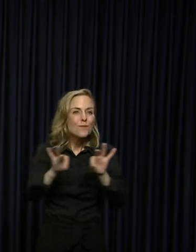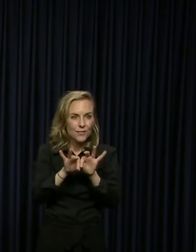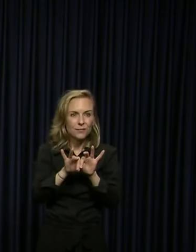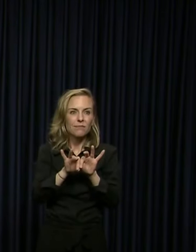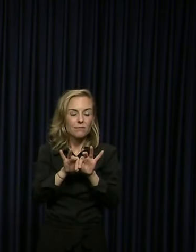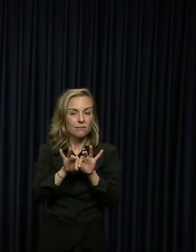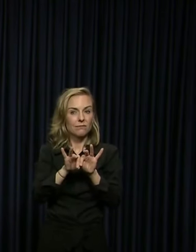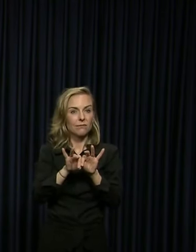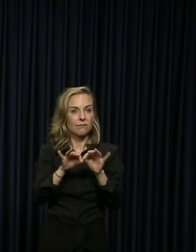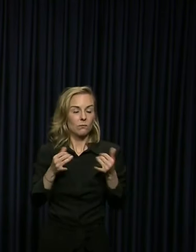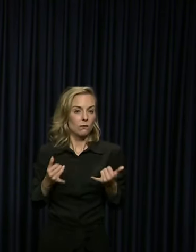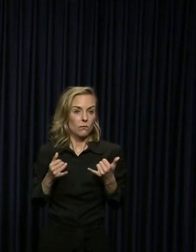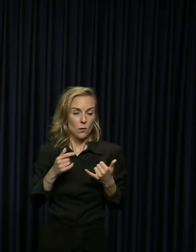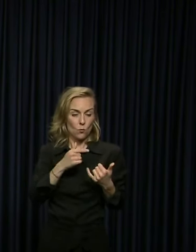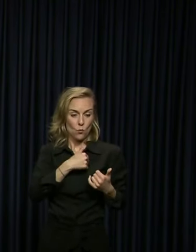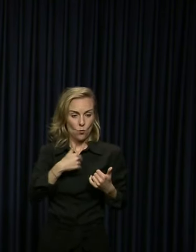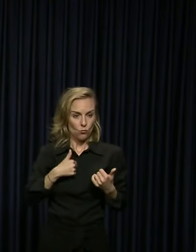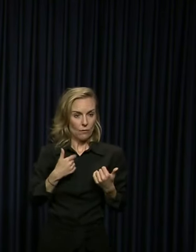TODAY'S SOCIAL MEDIA POSTS THAT WE WANT TO HIGHLIGHT.